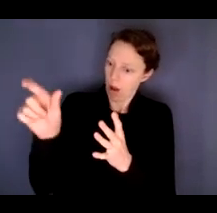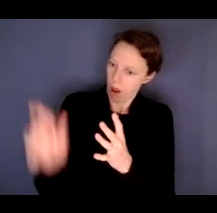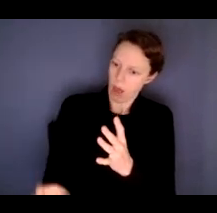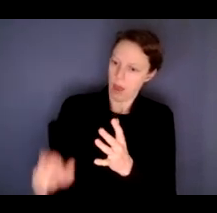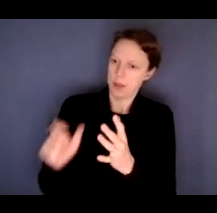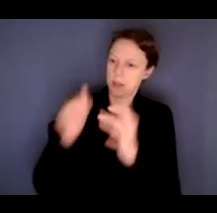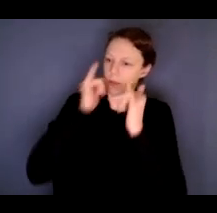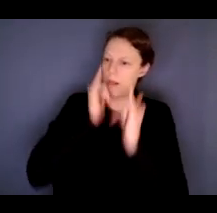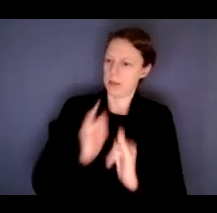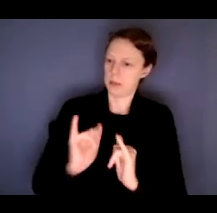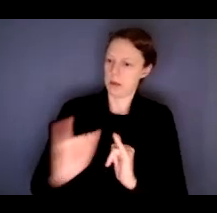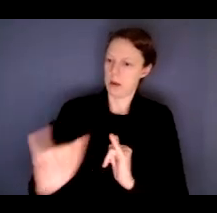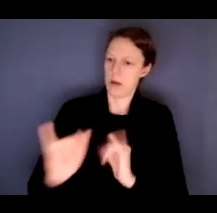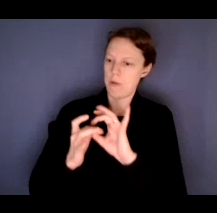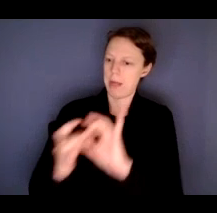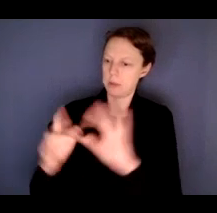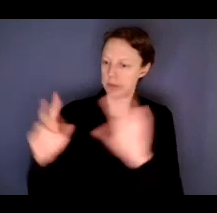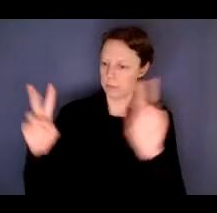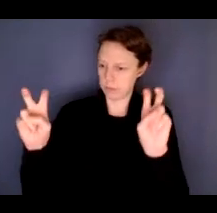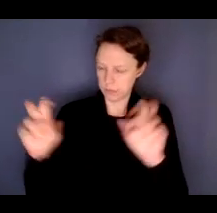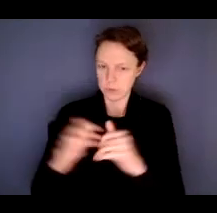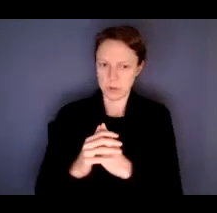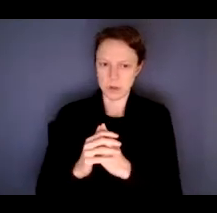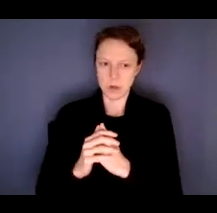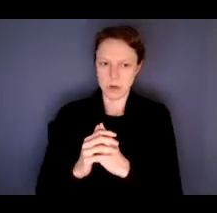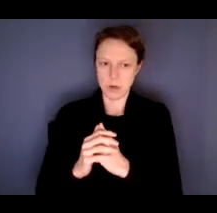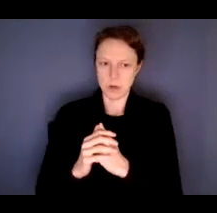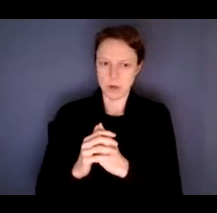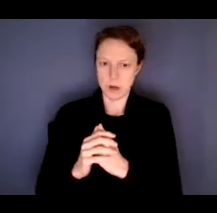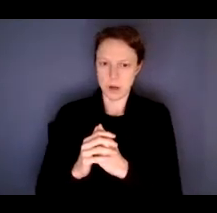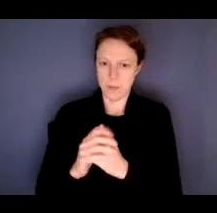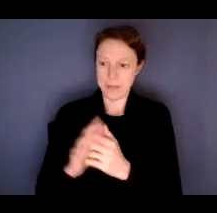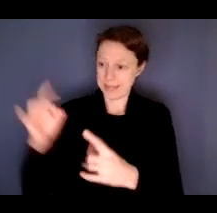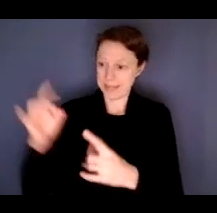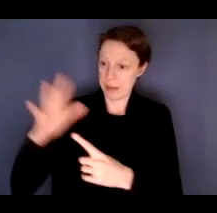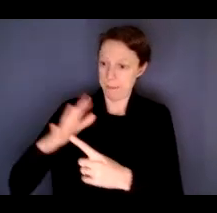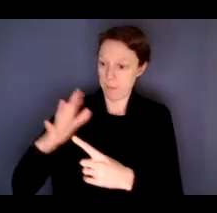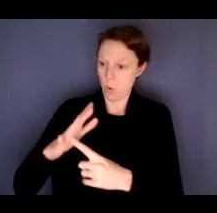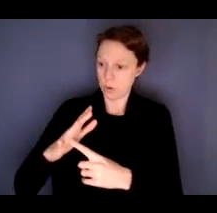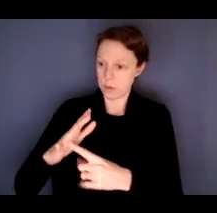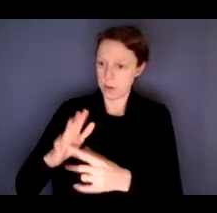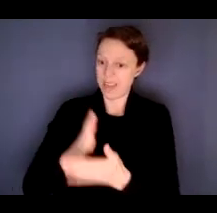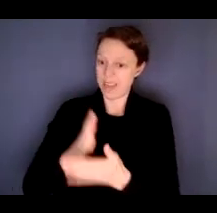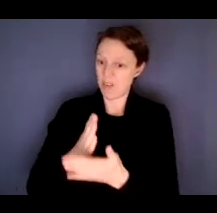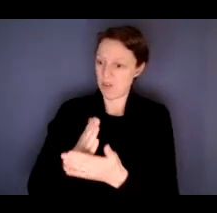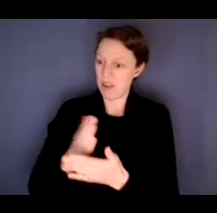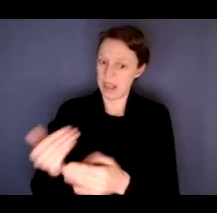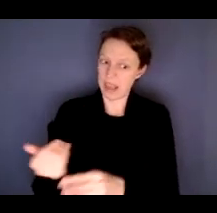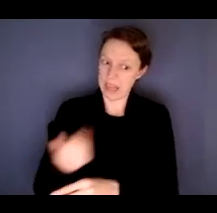important because that gives rise to obligations of confidentiality, as you ordinarily have in a